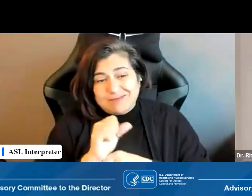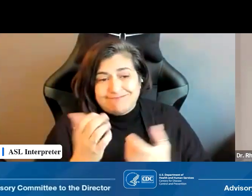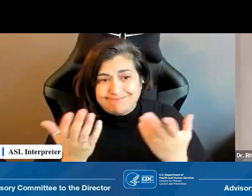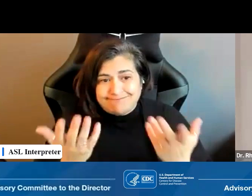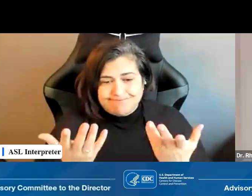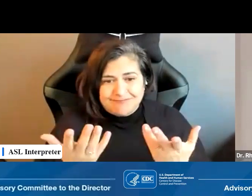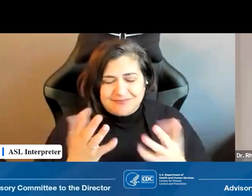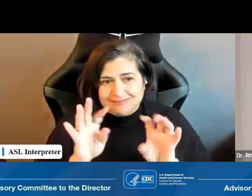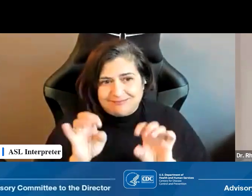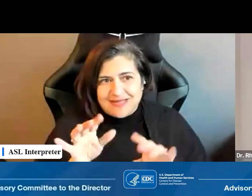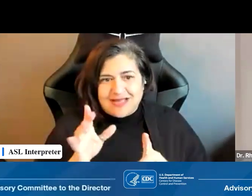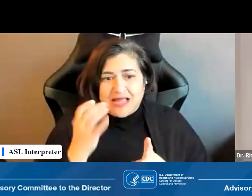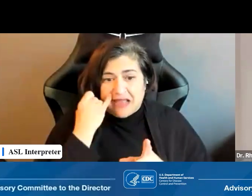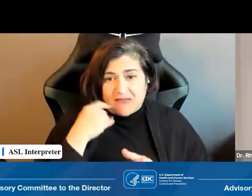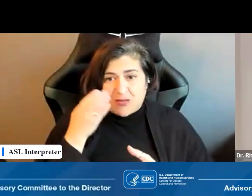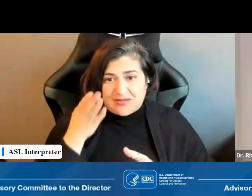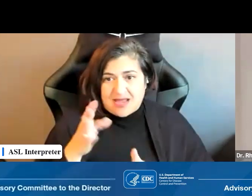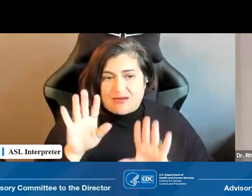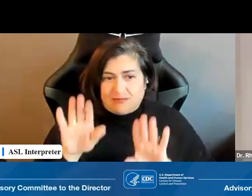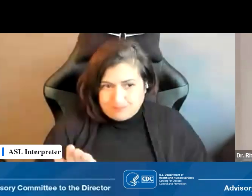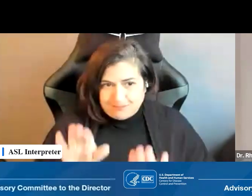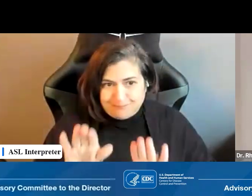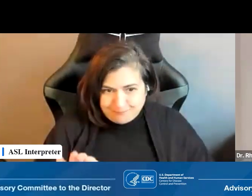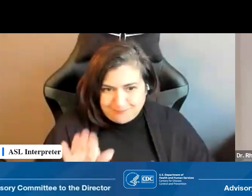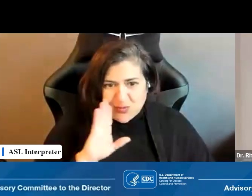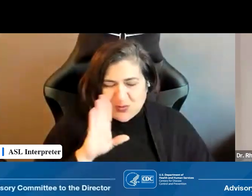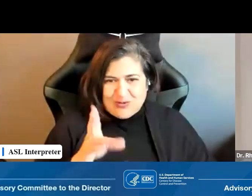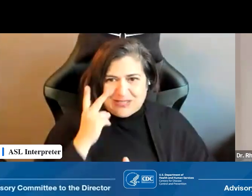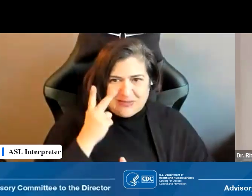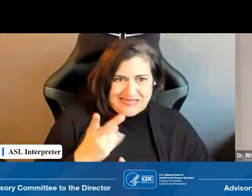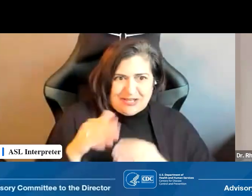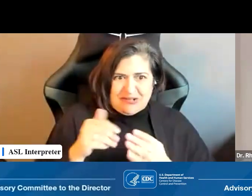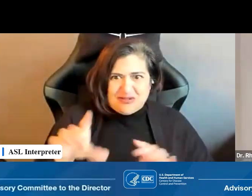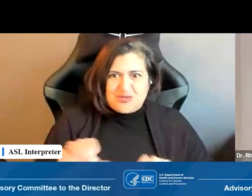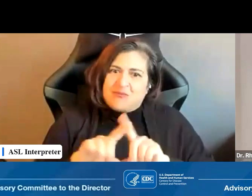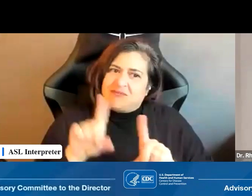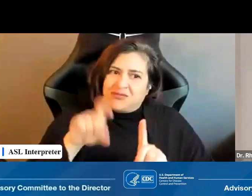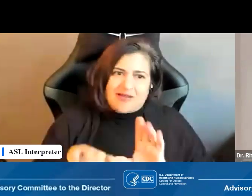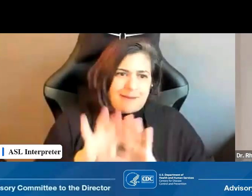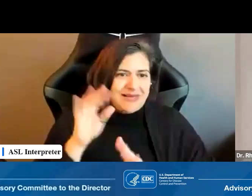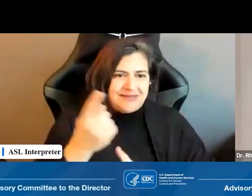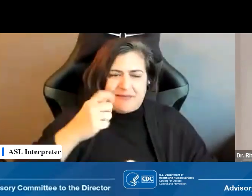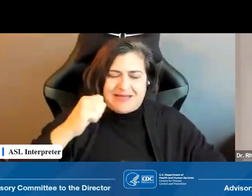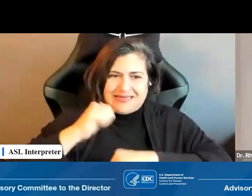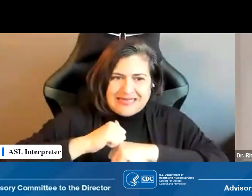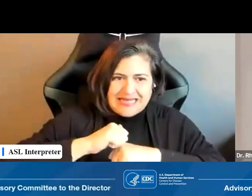I would bow down if I were there with you to all the things that you do, but you got to pick something concrete and everybody's got to row toward it,